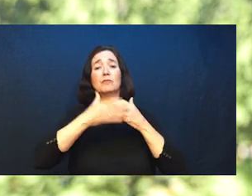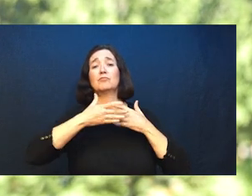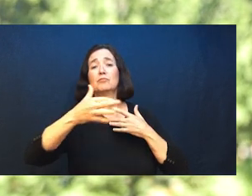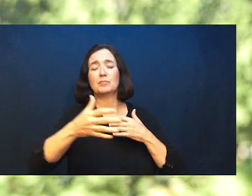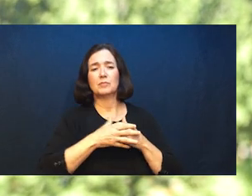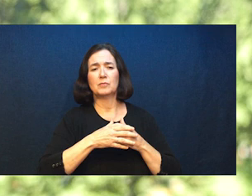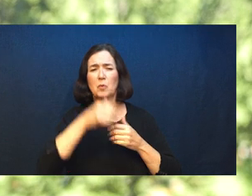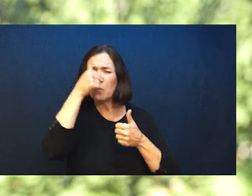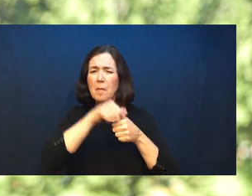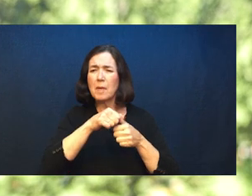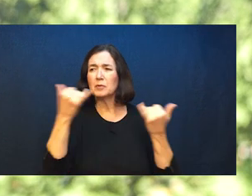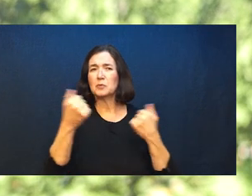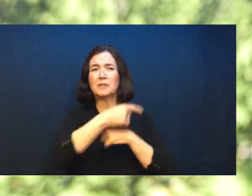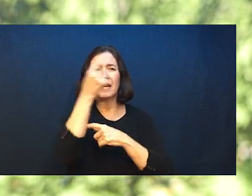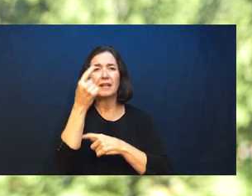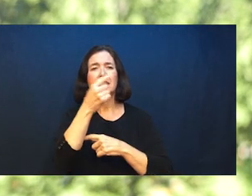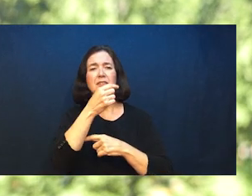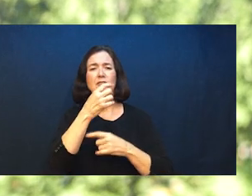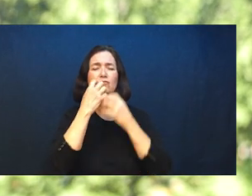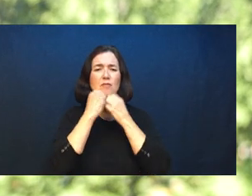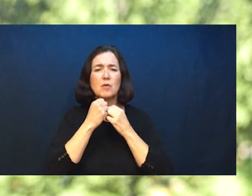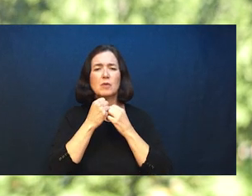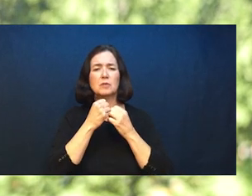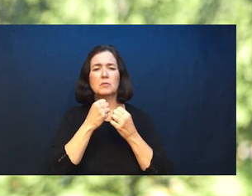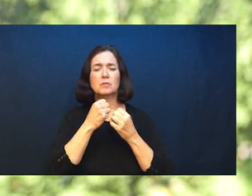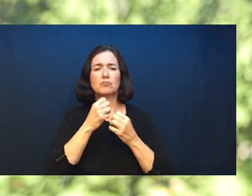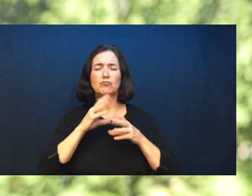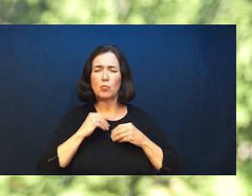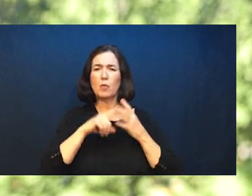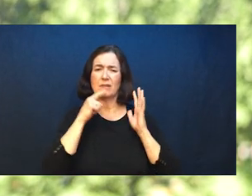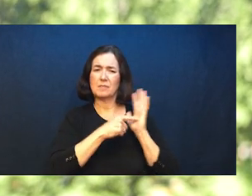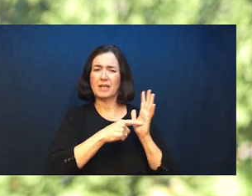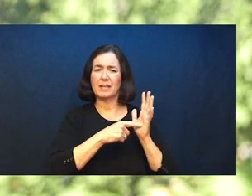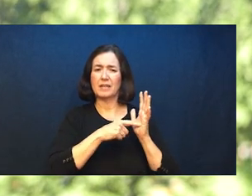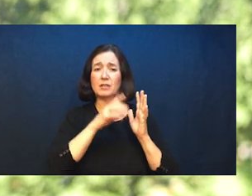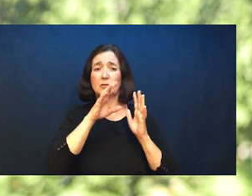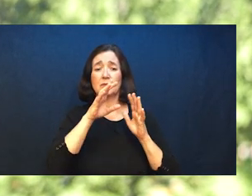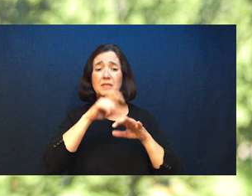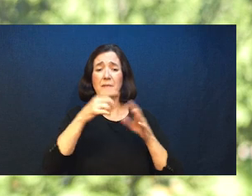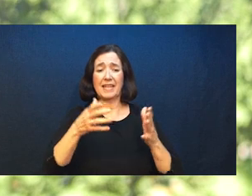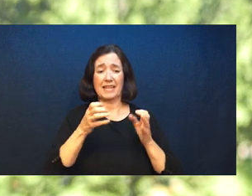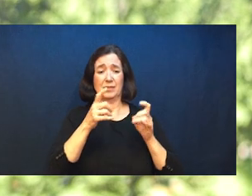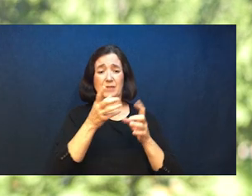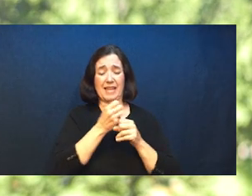Remember this day. Cherish it. Embrace what it symbolizes. The education you have received here will shape your life